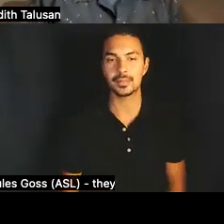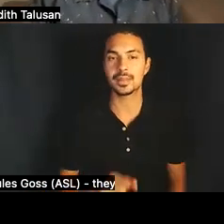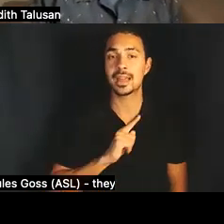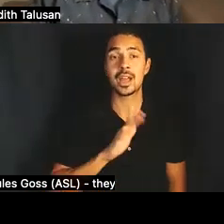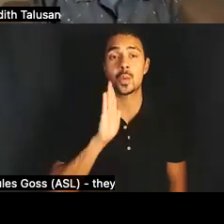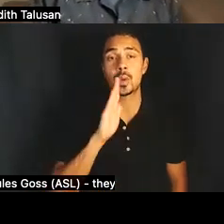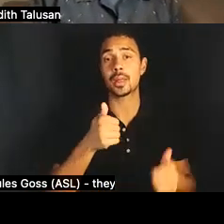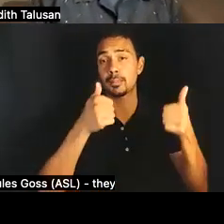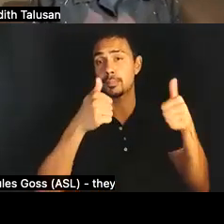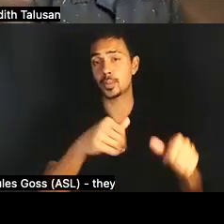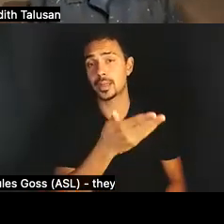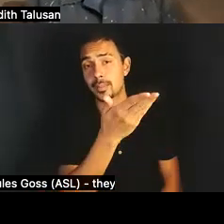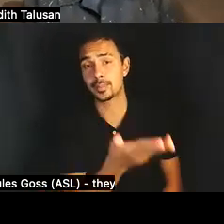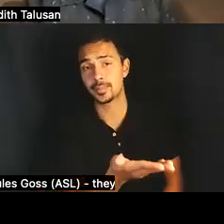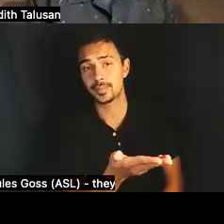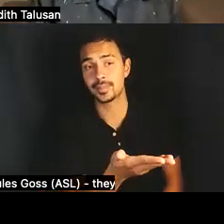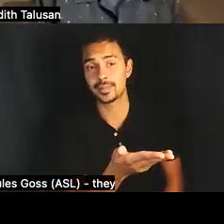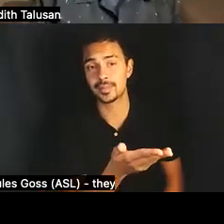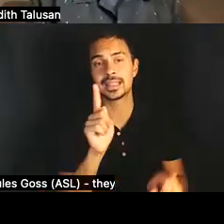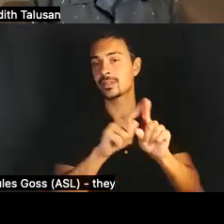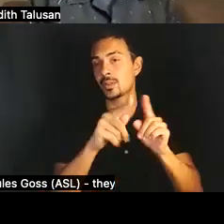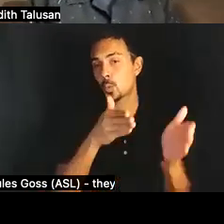other people is an important part of being a happy human